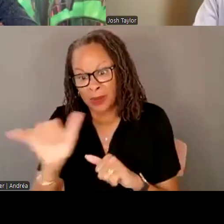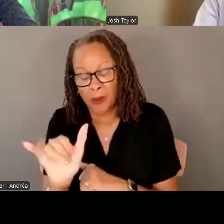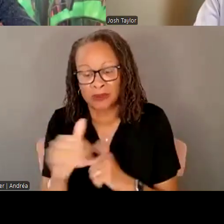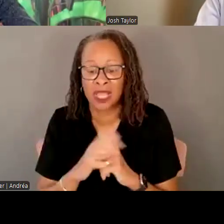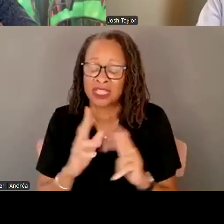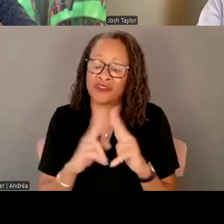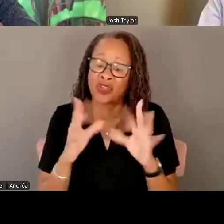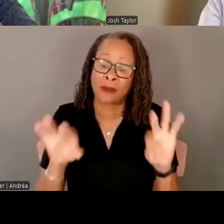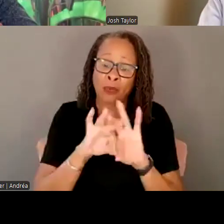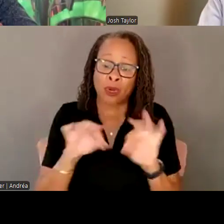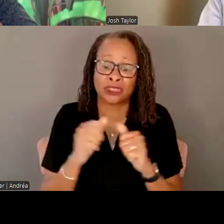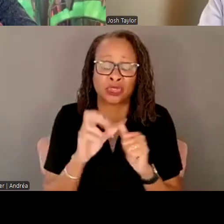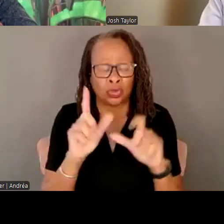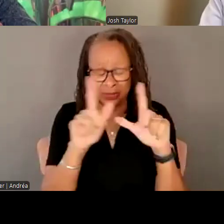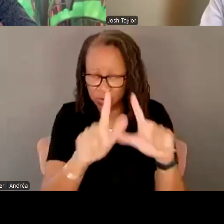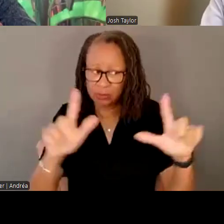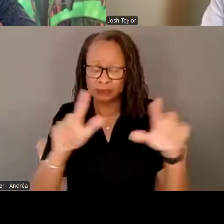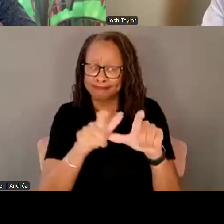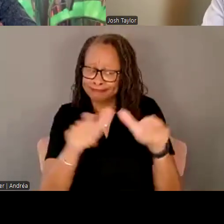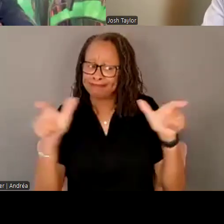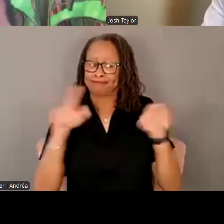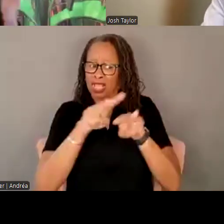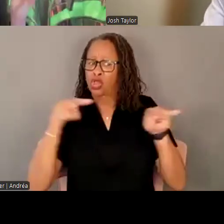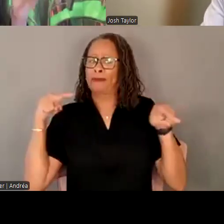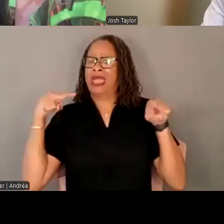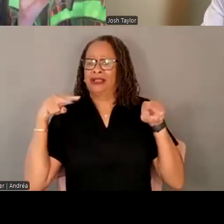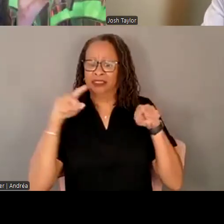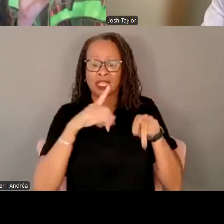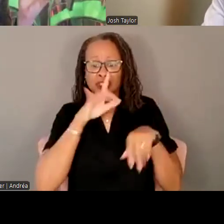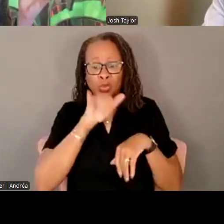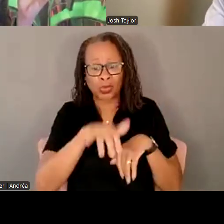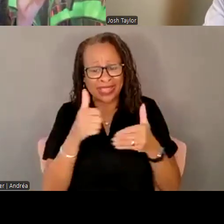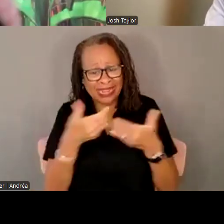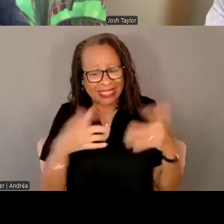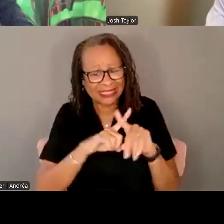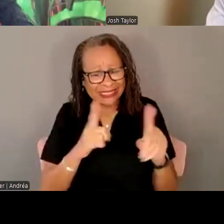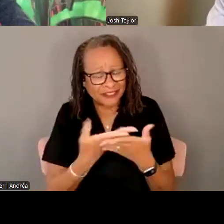to pull the camera back and say, you know, "Is there really any difference here?"